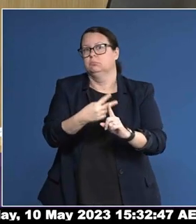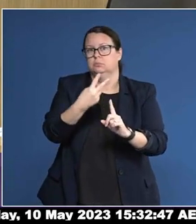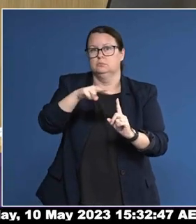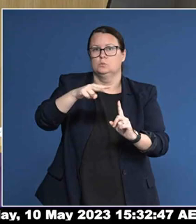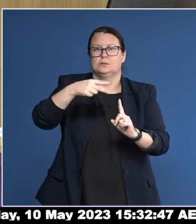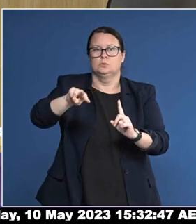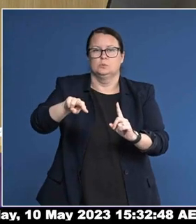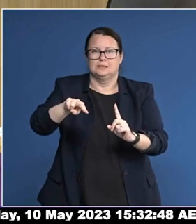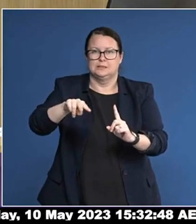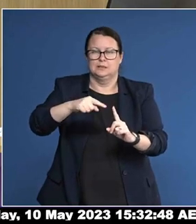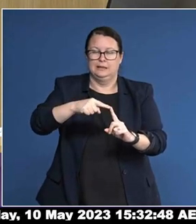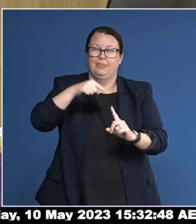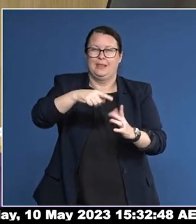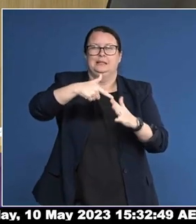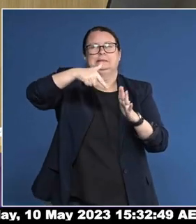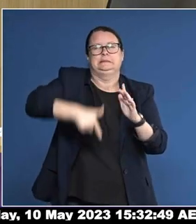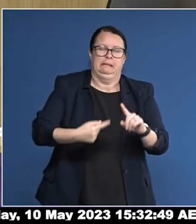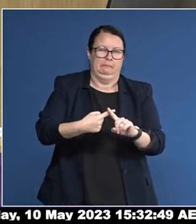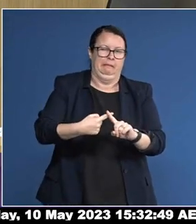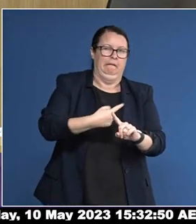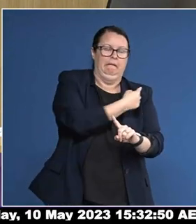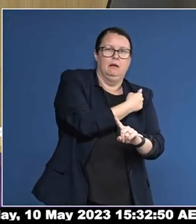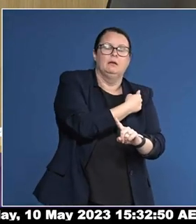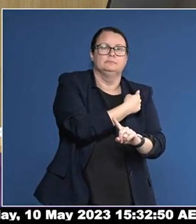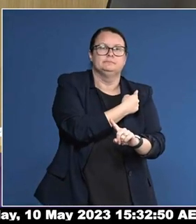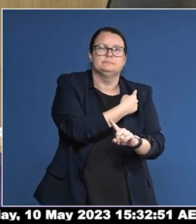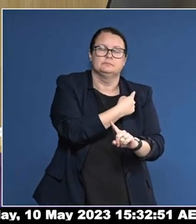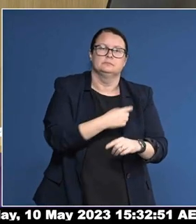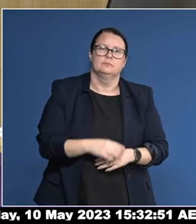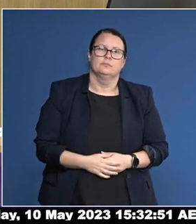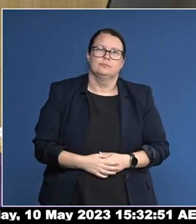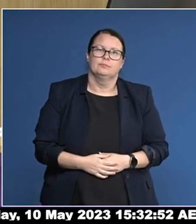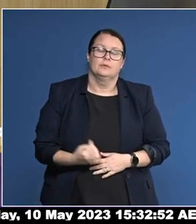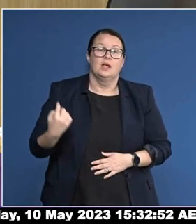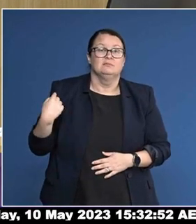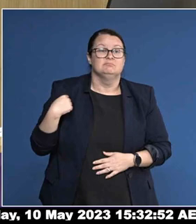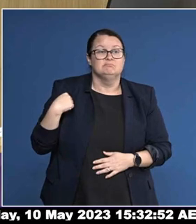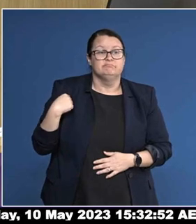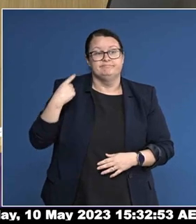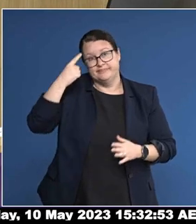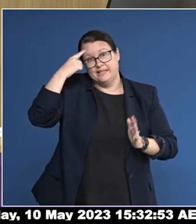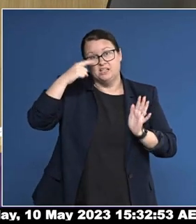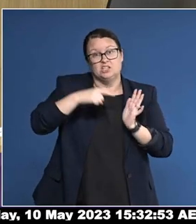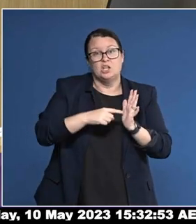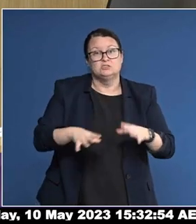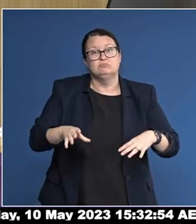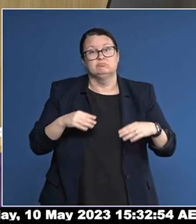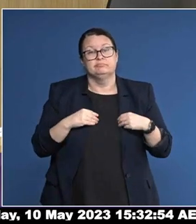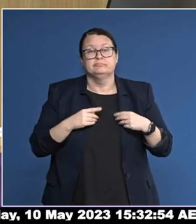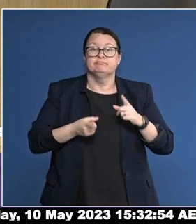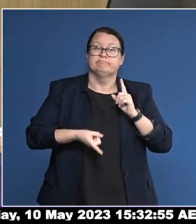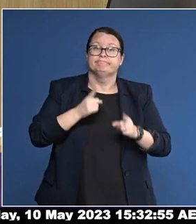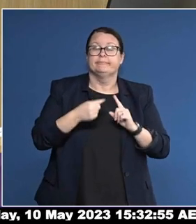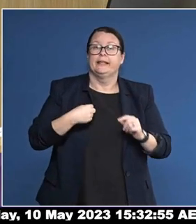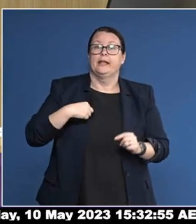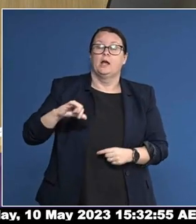That has - and I am acknowledging that there are occasions where our staff did come in